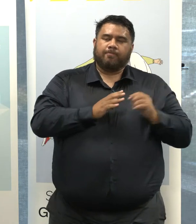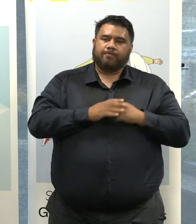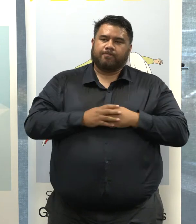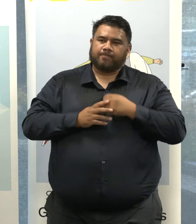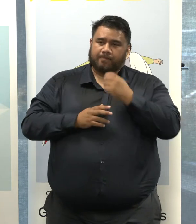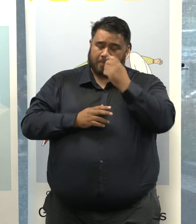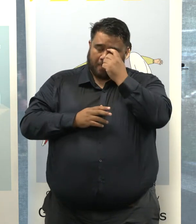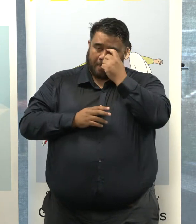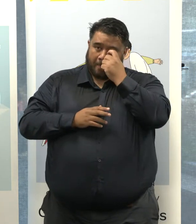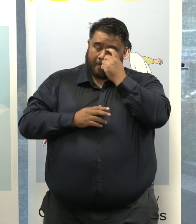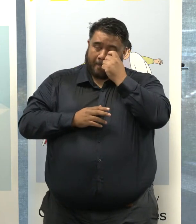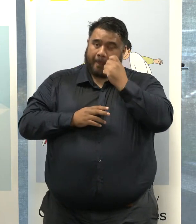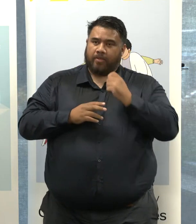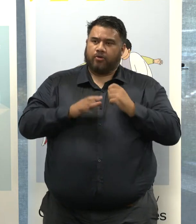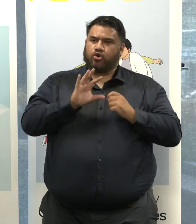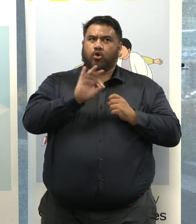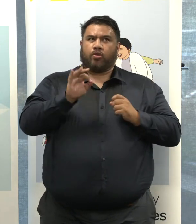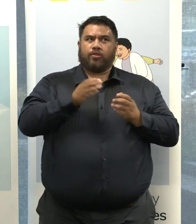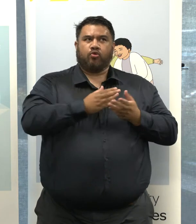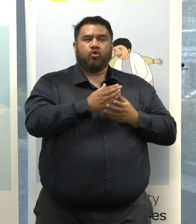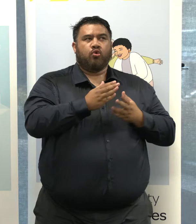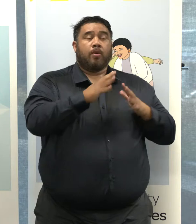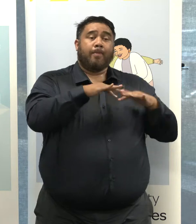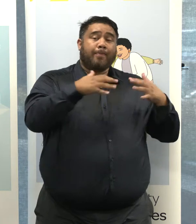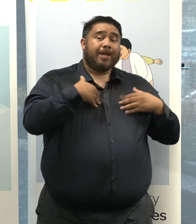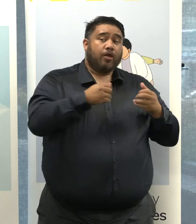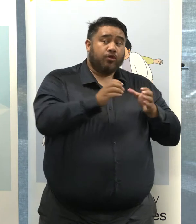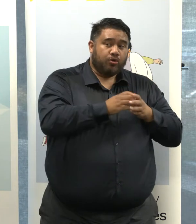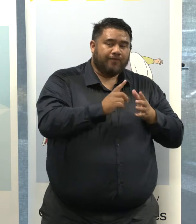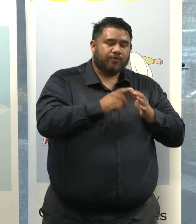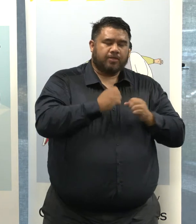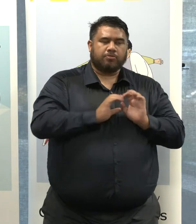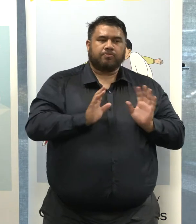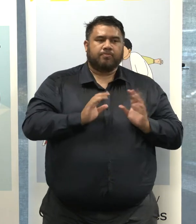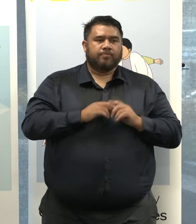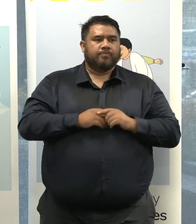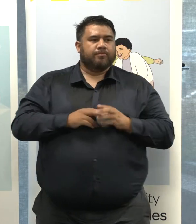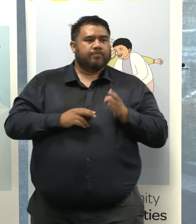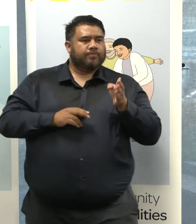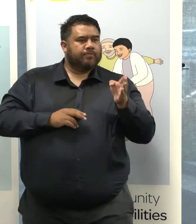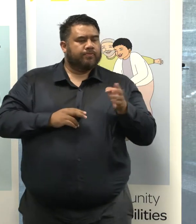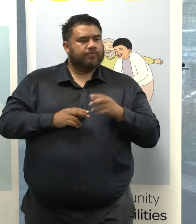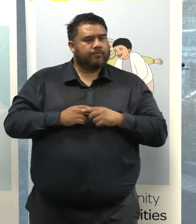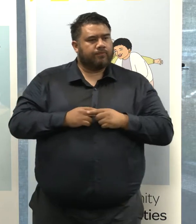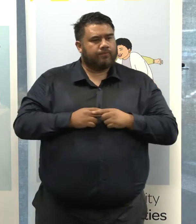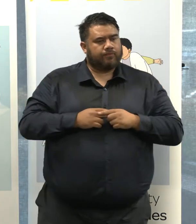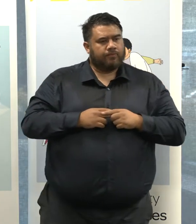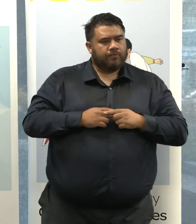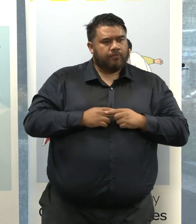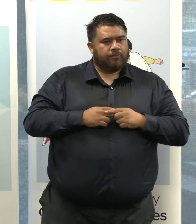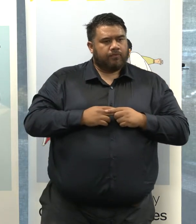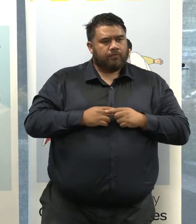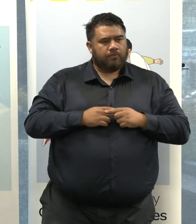28 day rule rather than having come through our other reporting Avenue through the